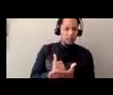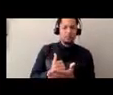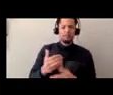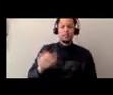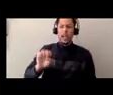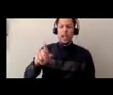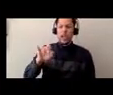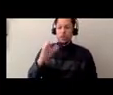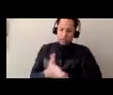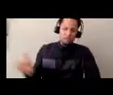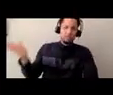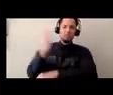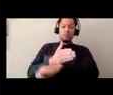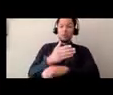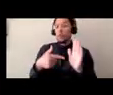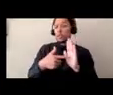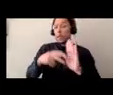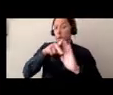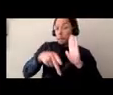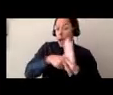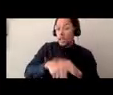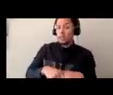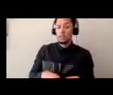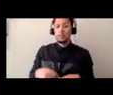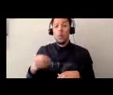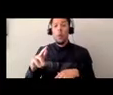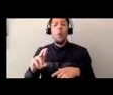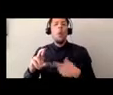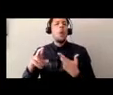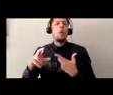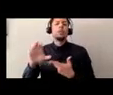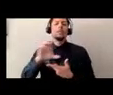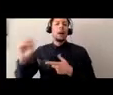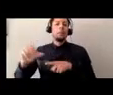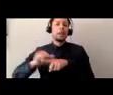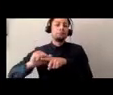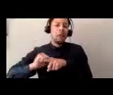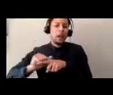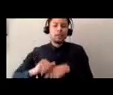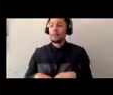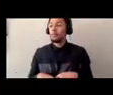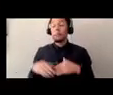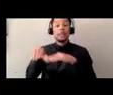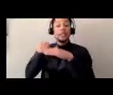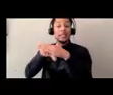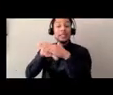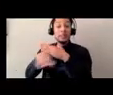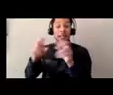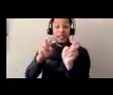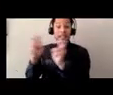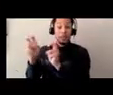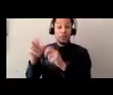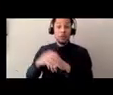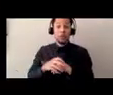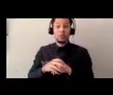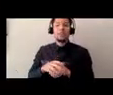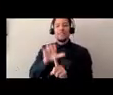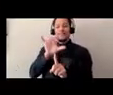There are policies or practices, accessibility issues. That is the nature of systems.